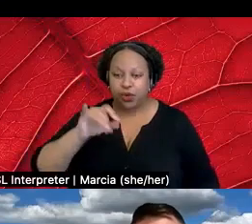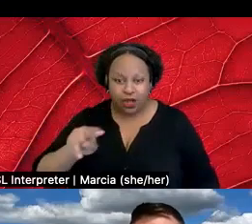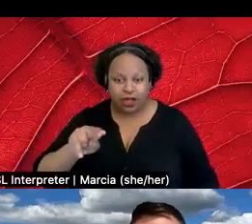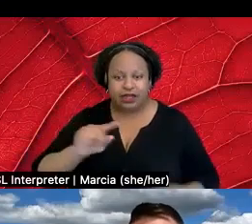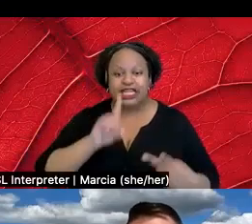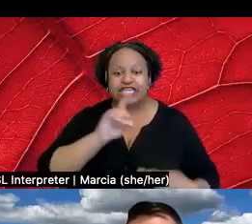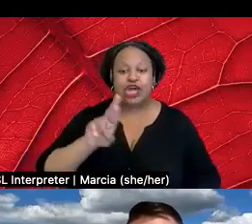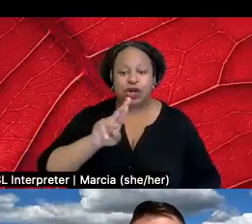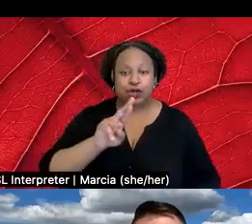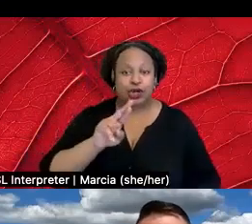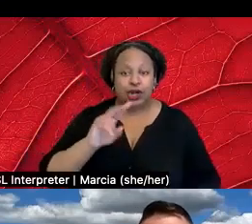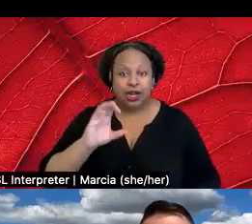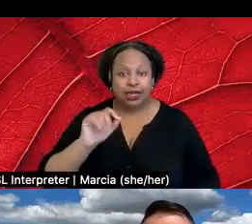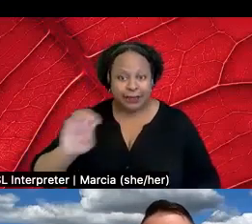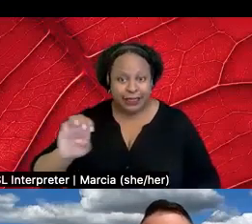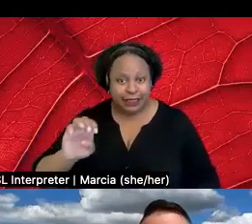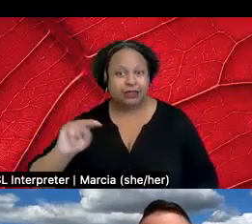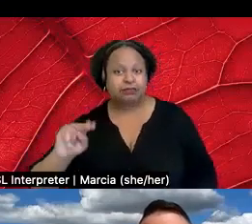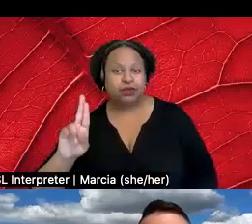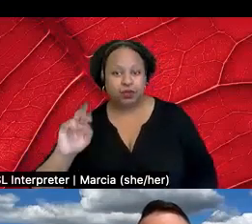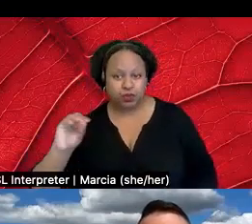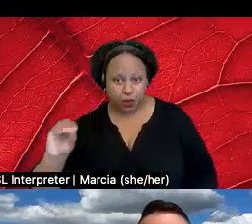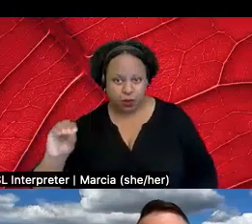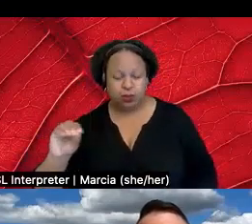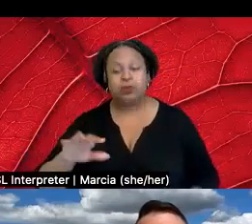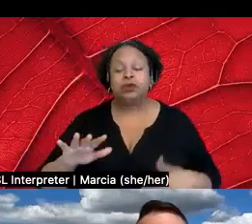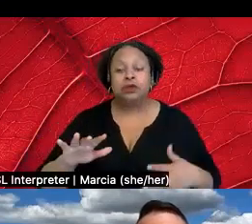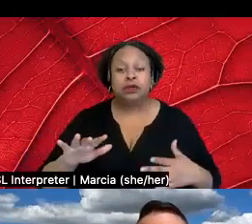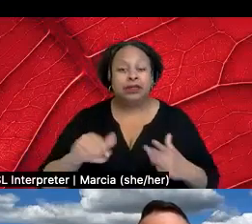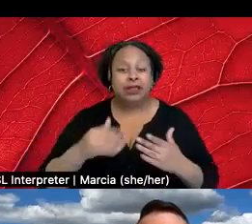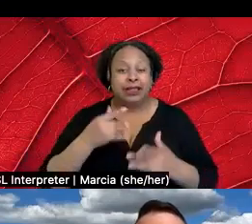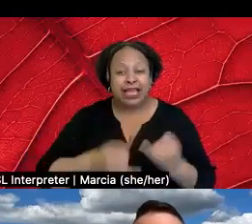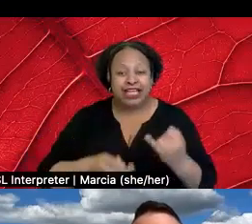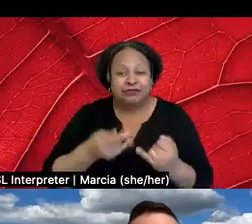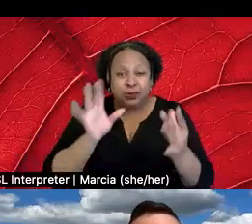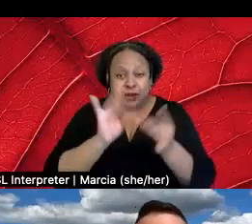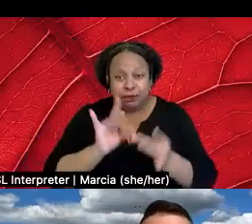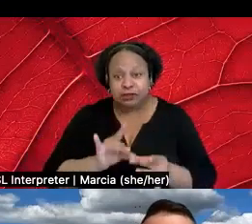My last couple points quickly, but really importantly, I want to give a very, very,